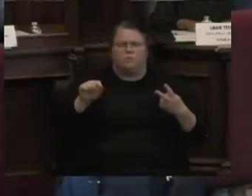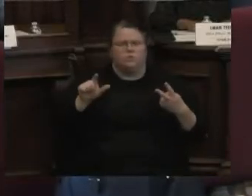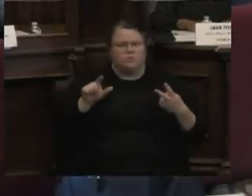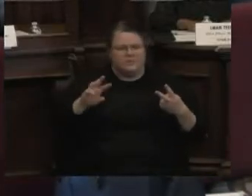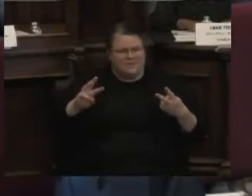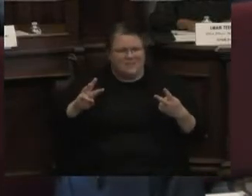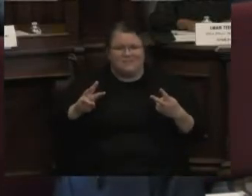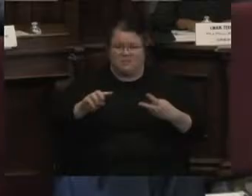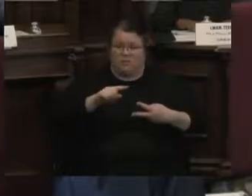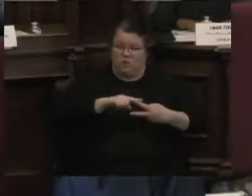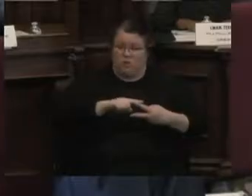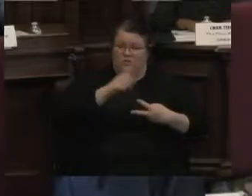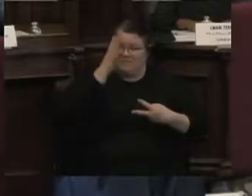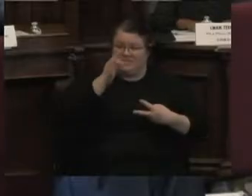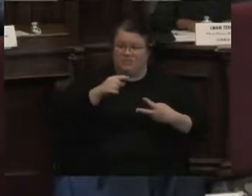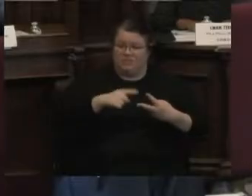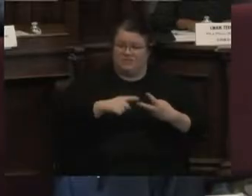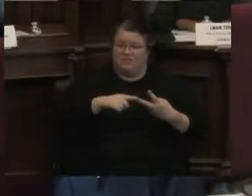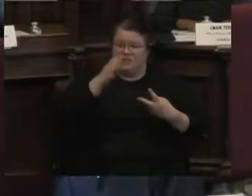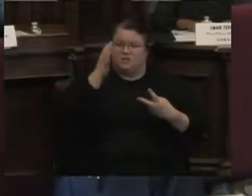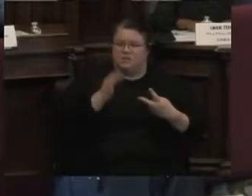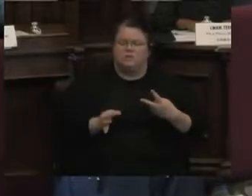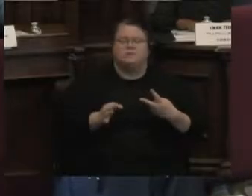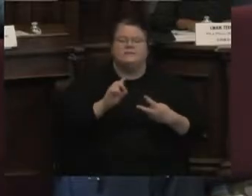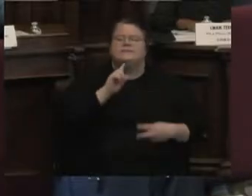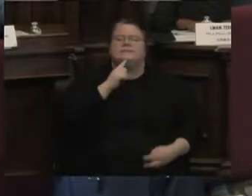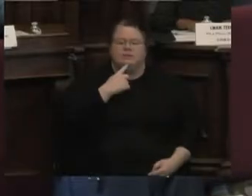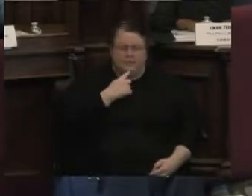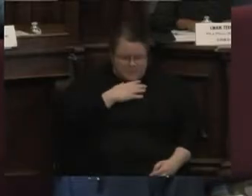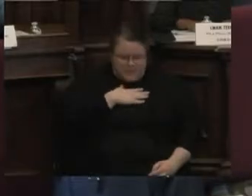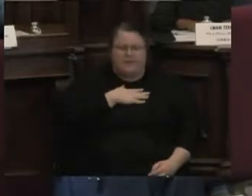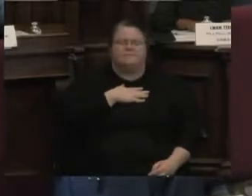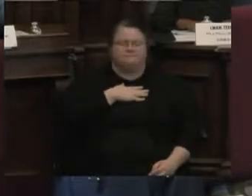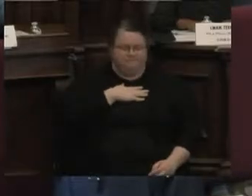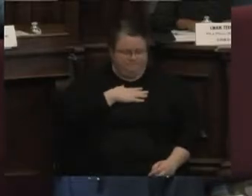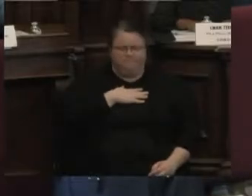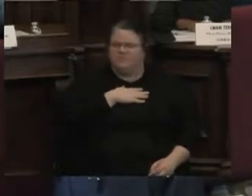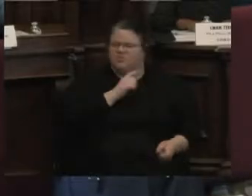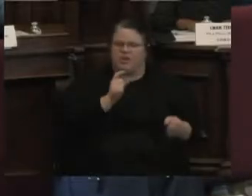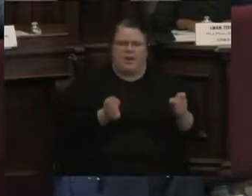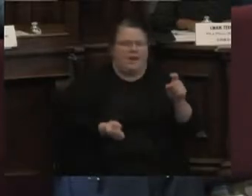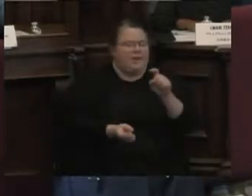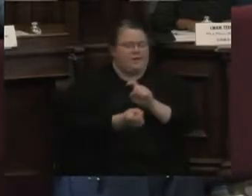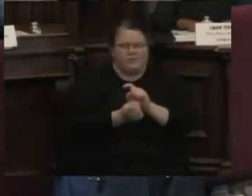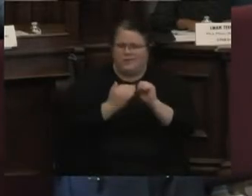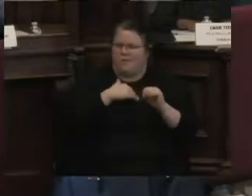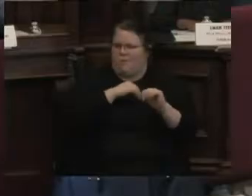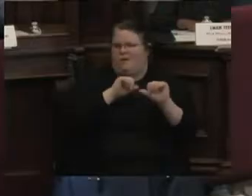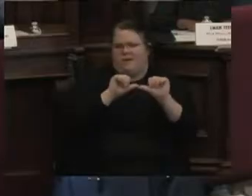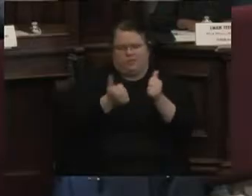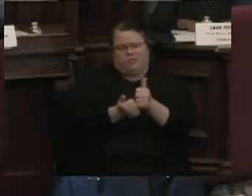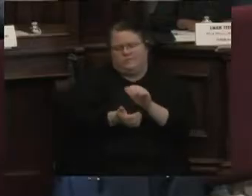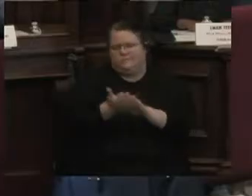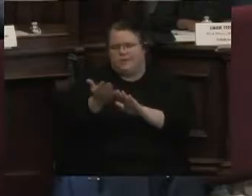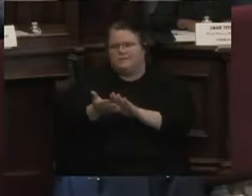28th, 2025. March 20th, 2026.